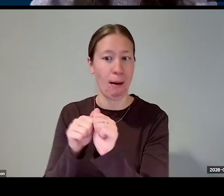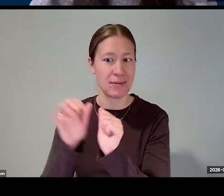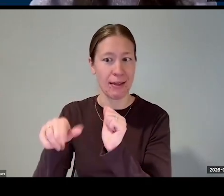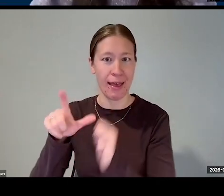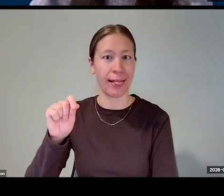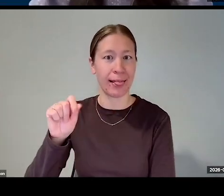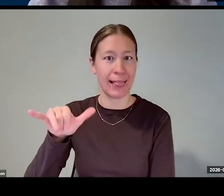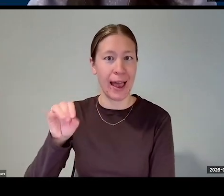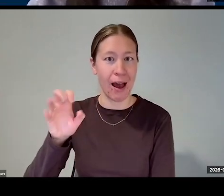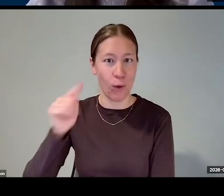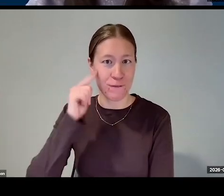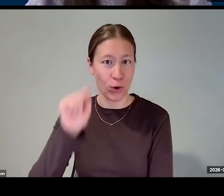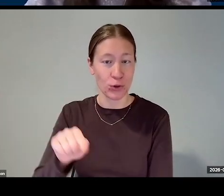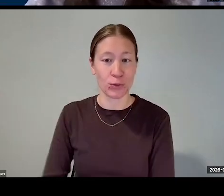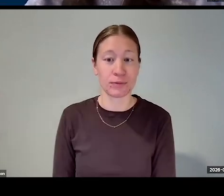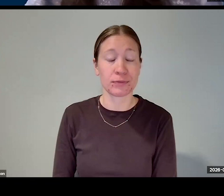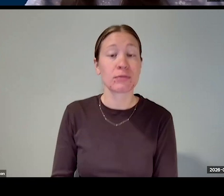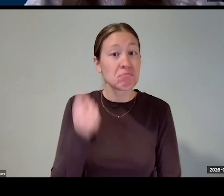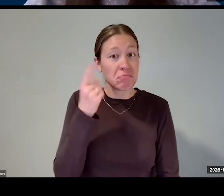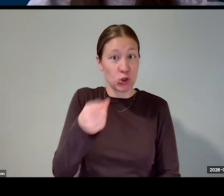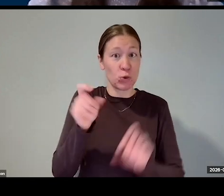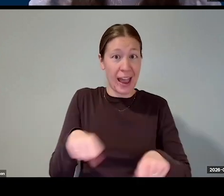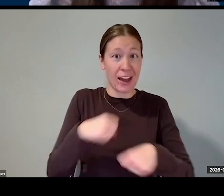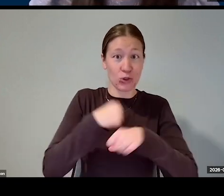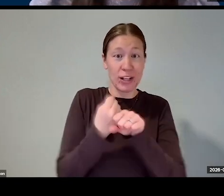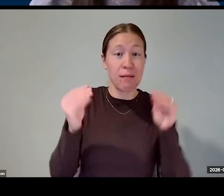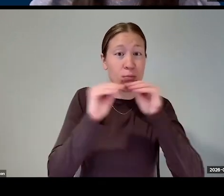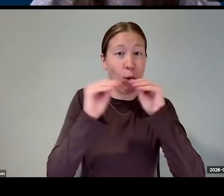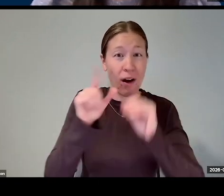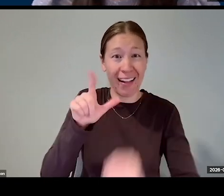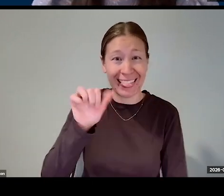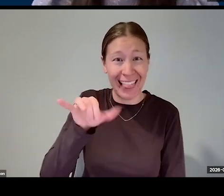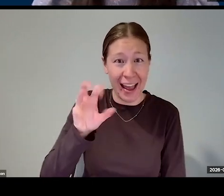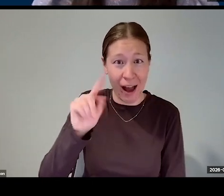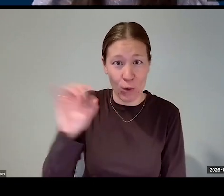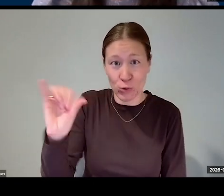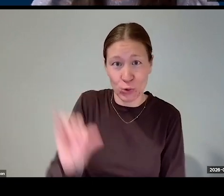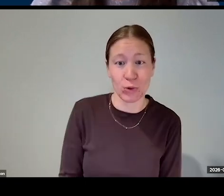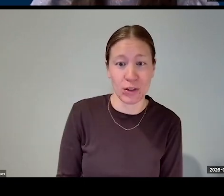You can also create more layouts too if you really wanna get custom with the setup there.